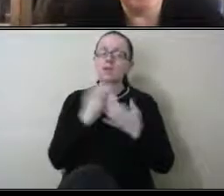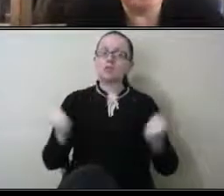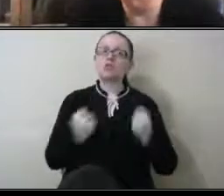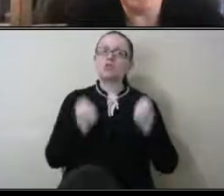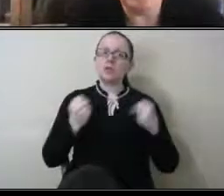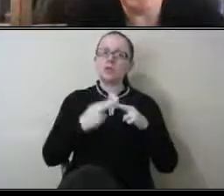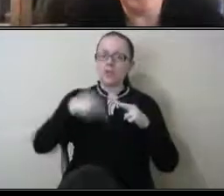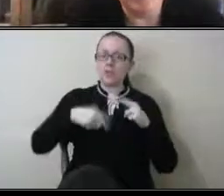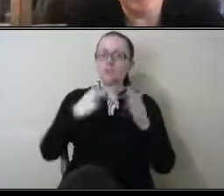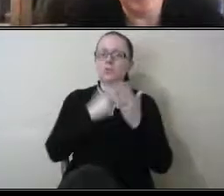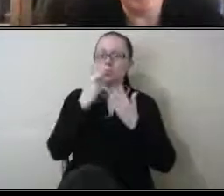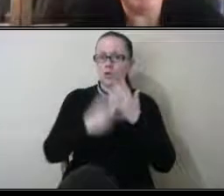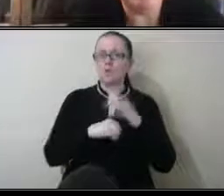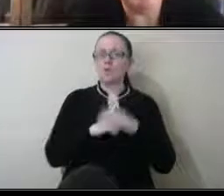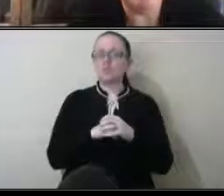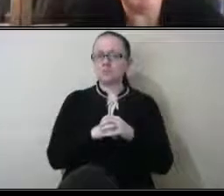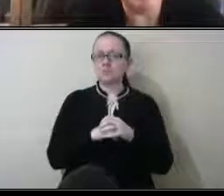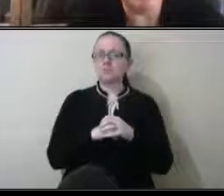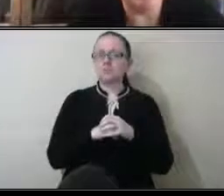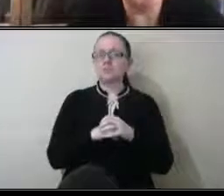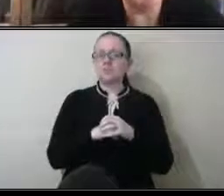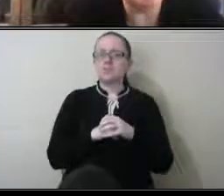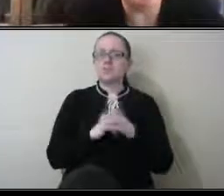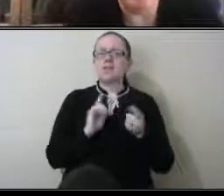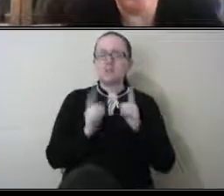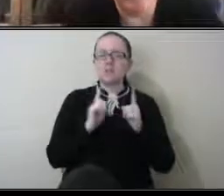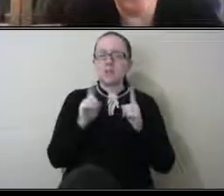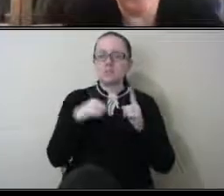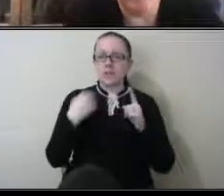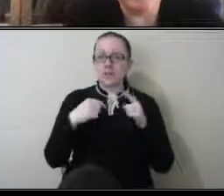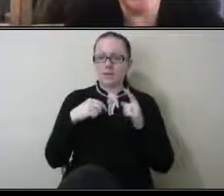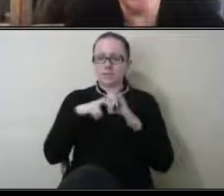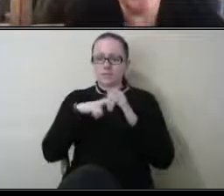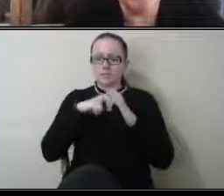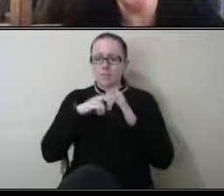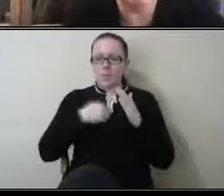know sometimes we get silent in our own little art form or screen areas and it's it's great to